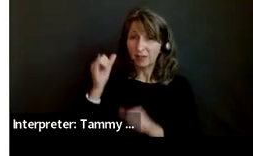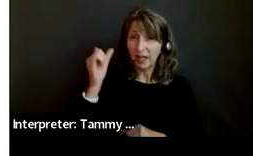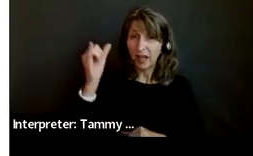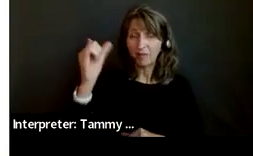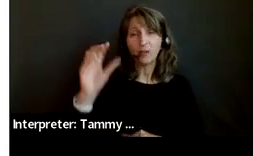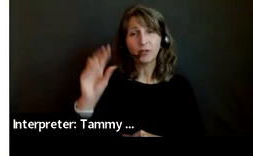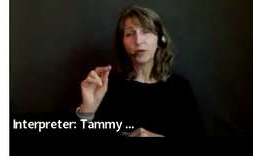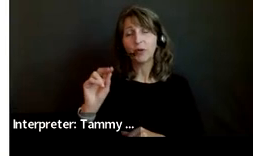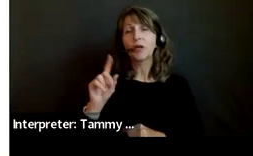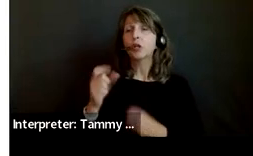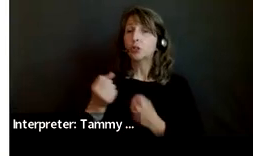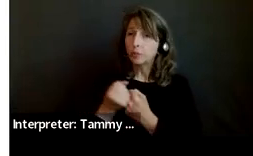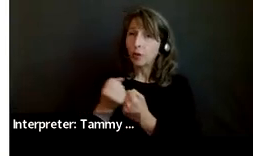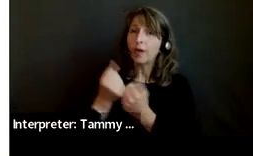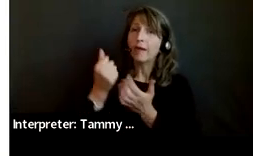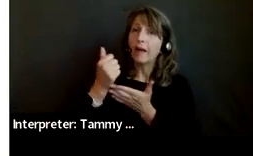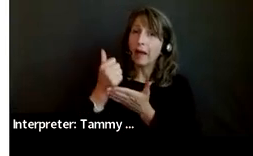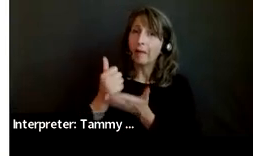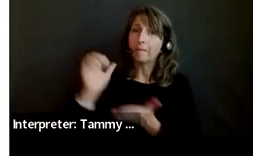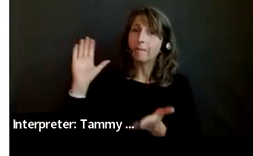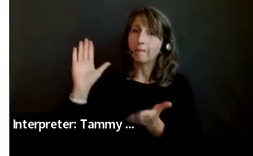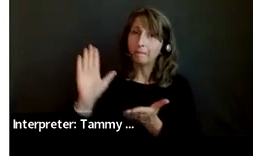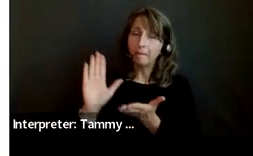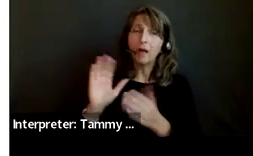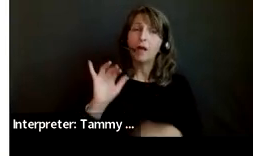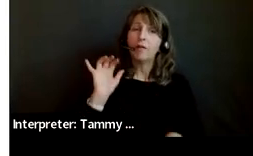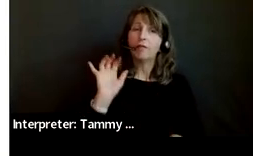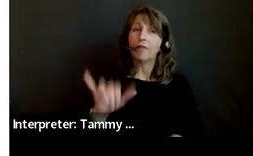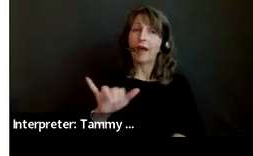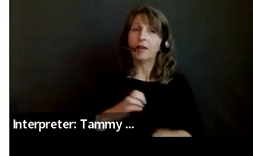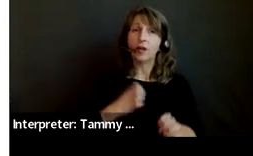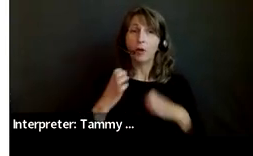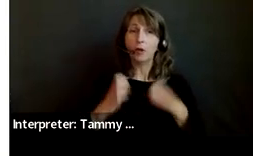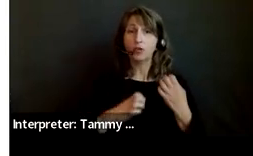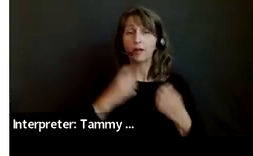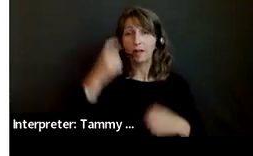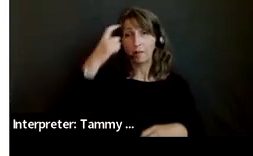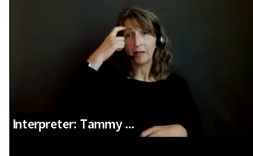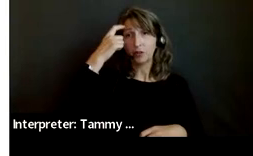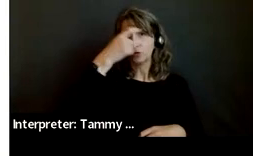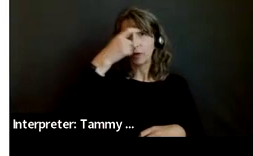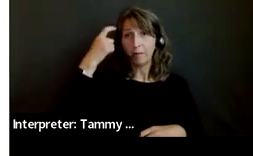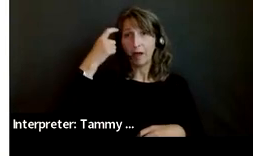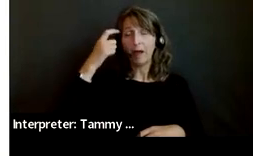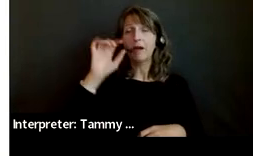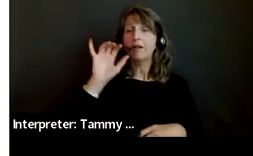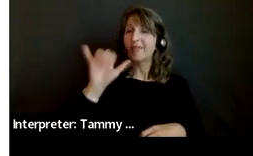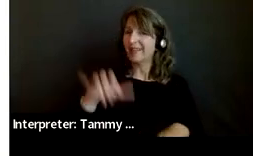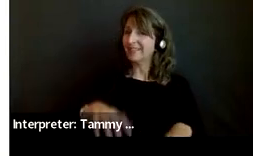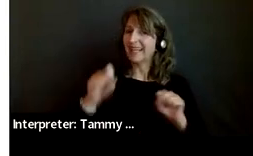The emotional and mental trauma is just like any other form of traumatic injury. It takes time to heal.